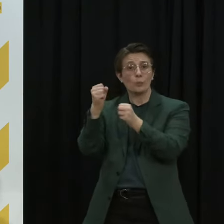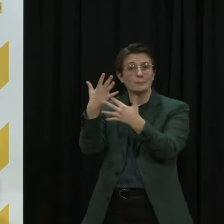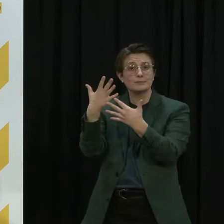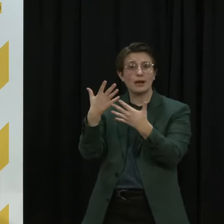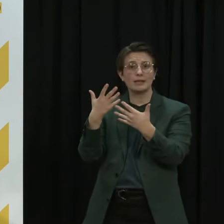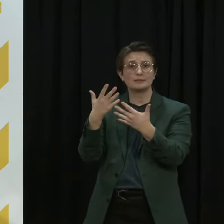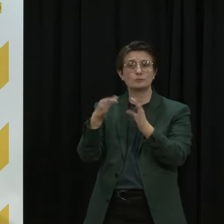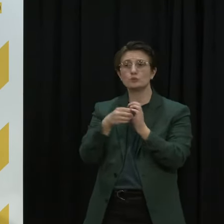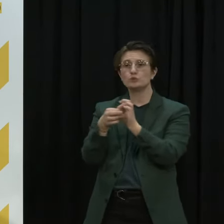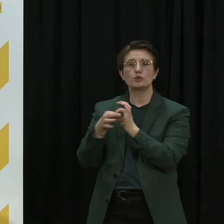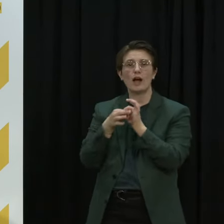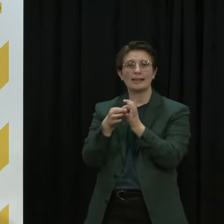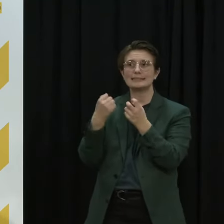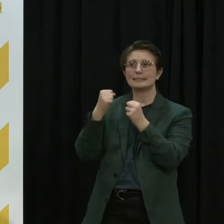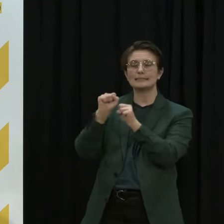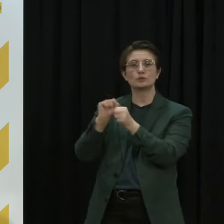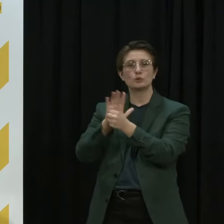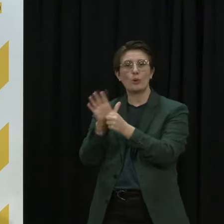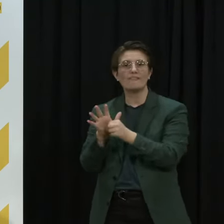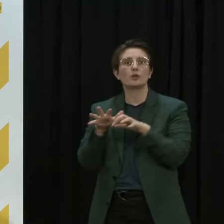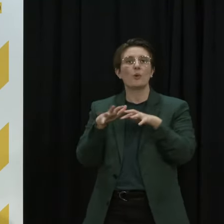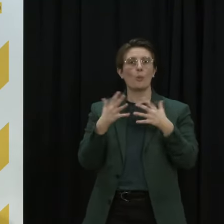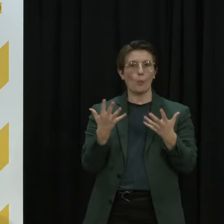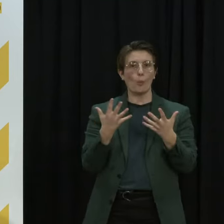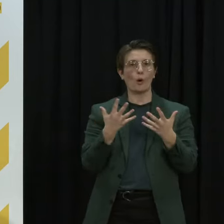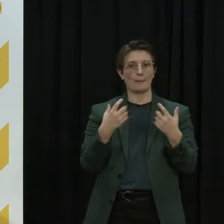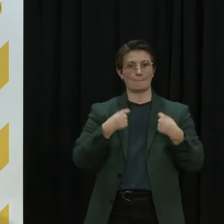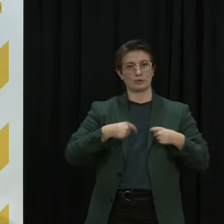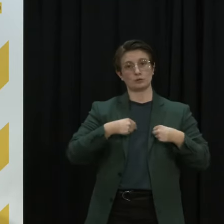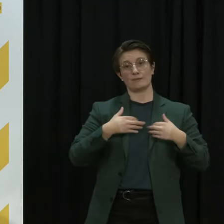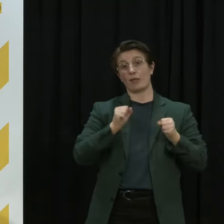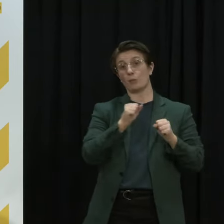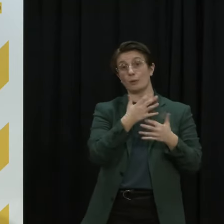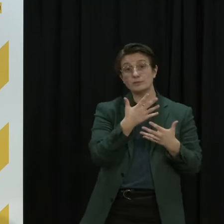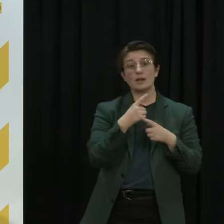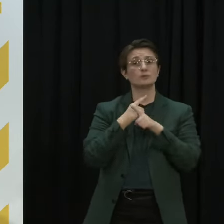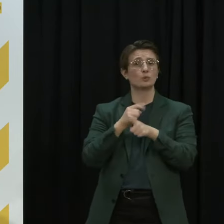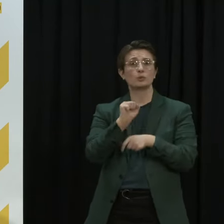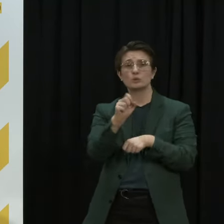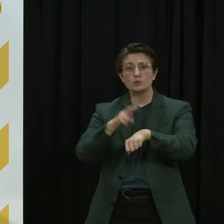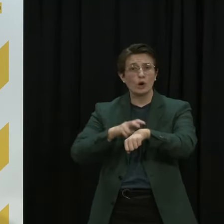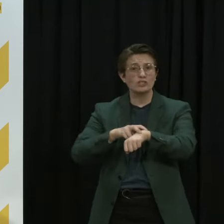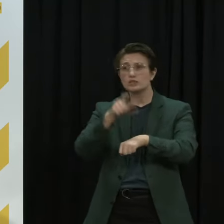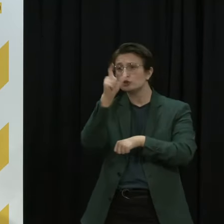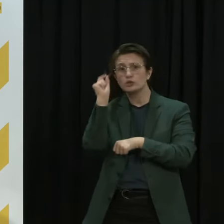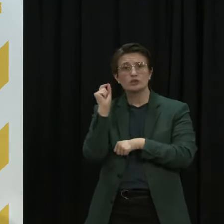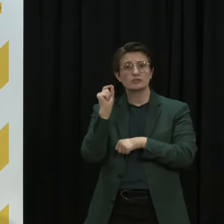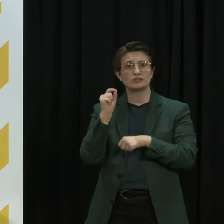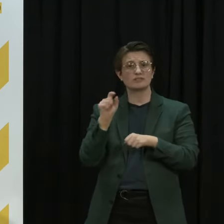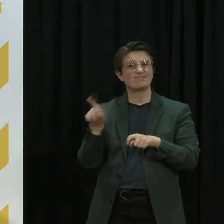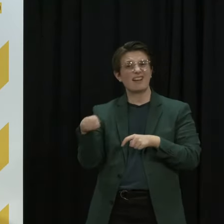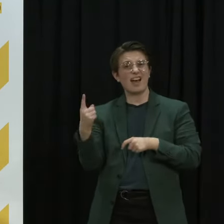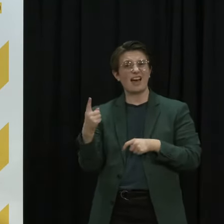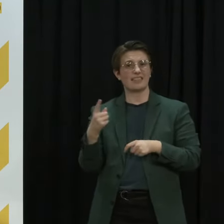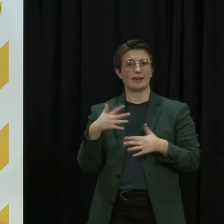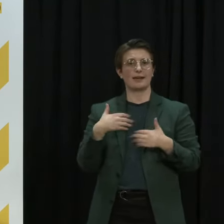are worried about that, do your